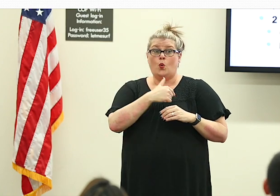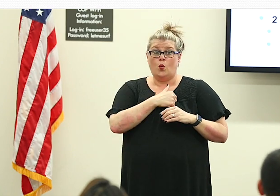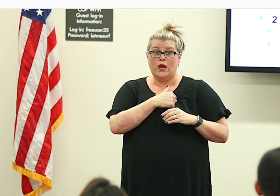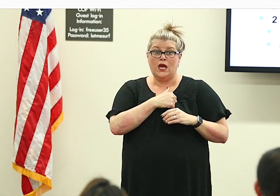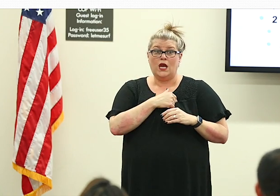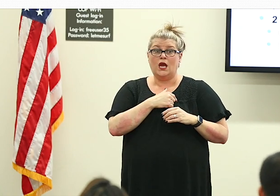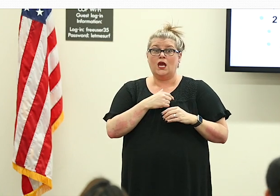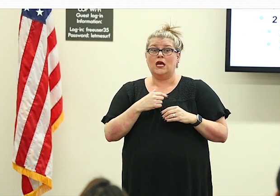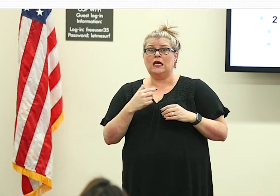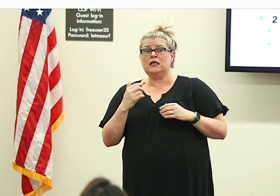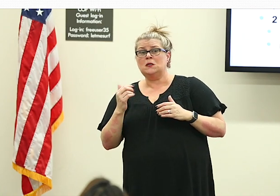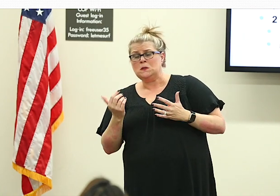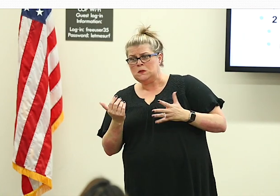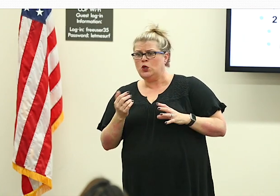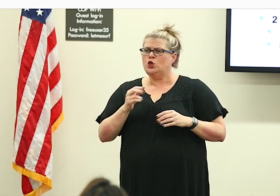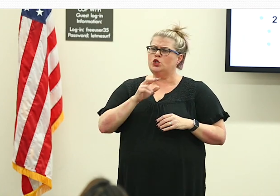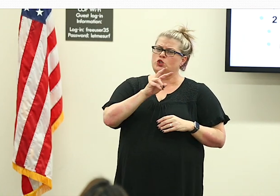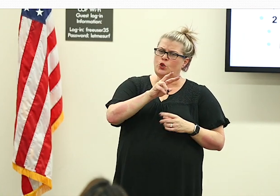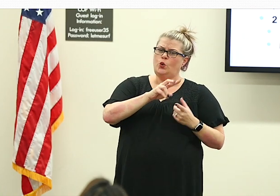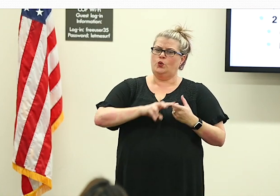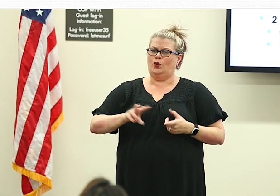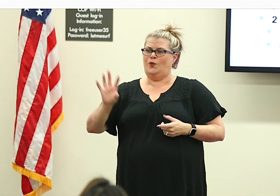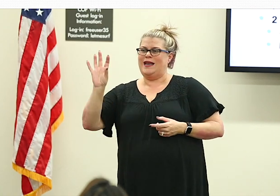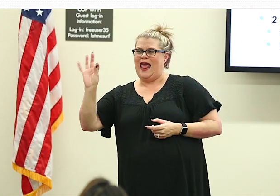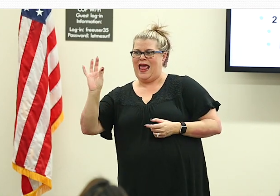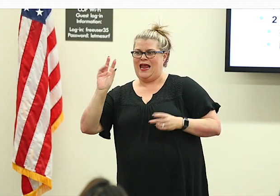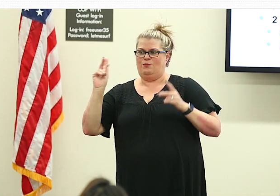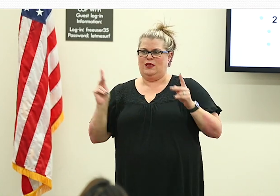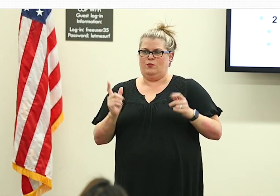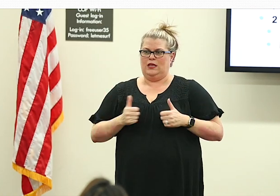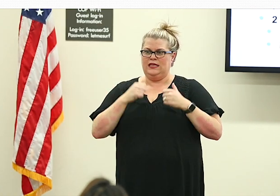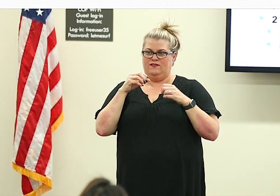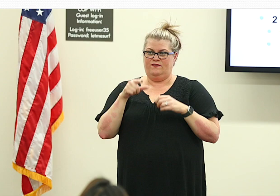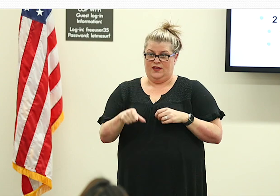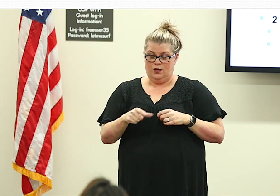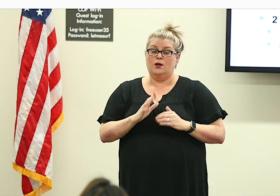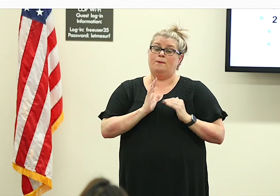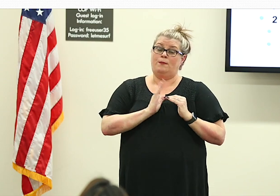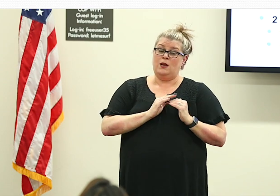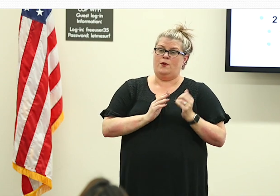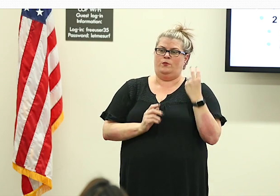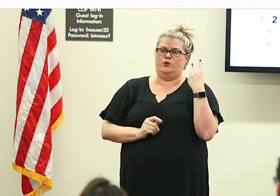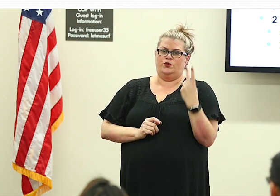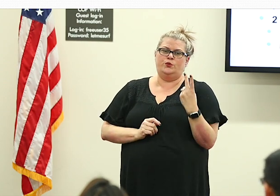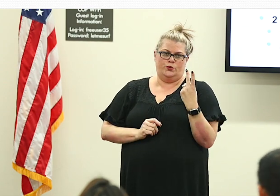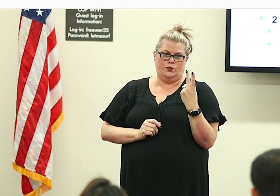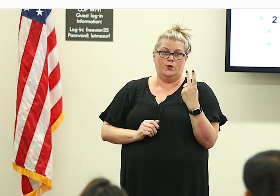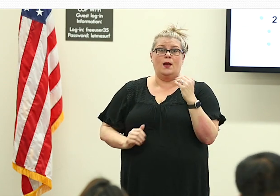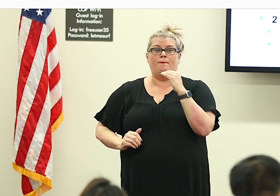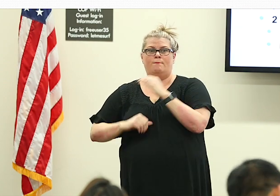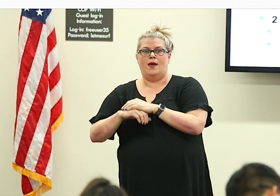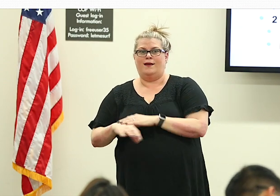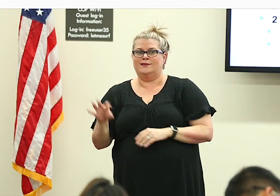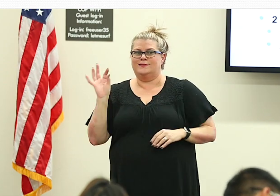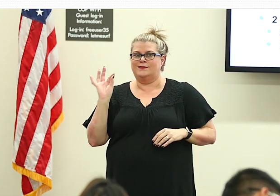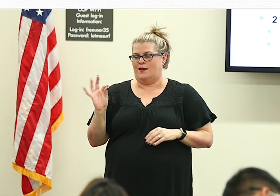anywhere from two to nine-person households. So the minimum is two, and the maximum is nine.